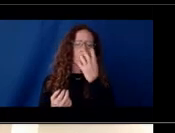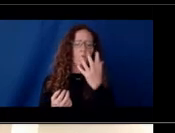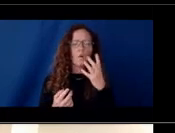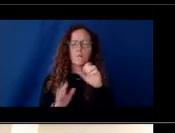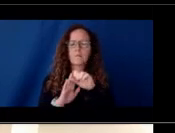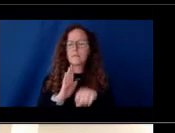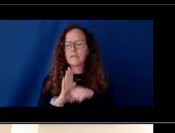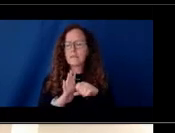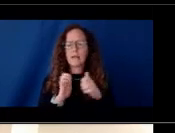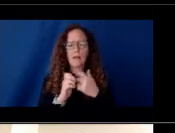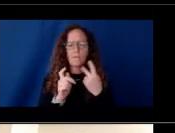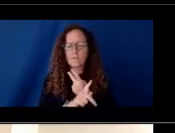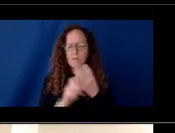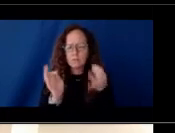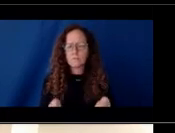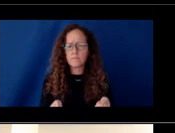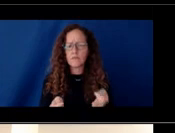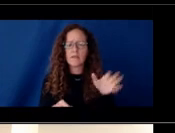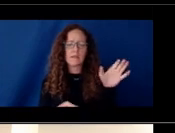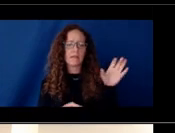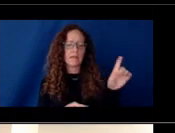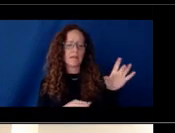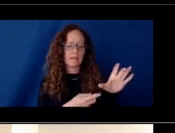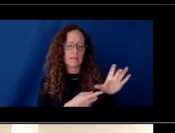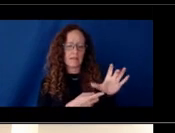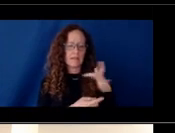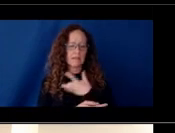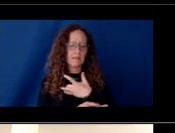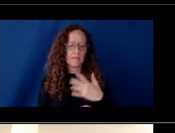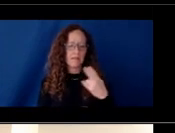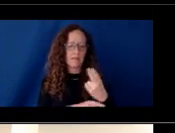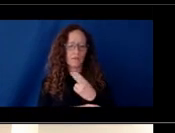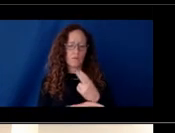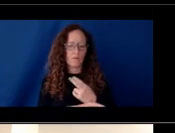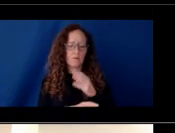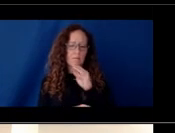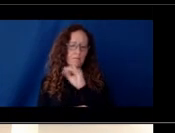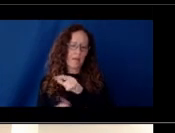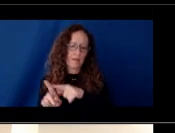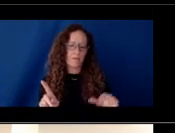They’re asking CDC temp tracking typically uses May to September and not April through October so